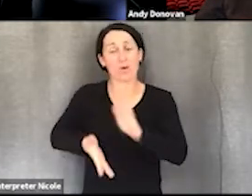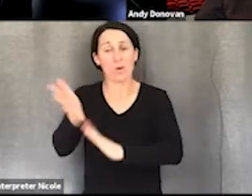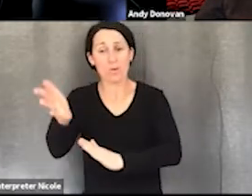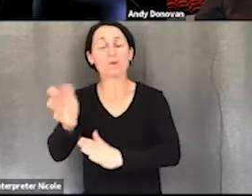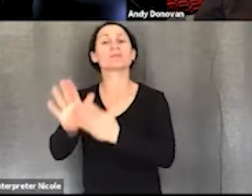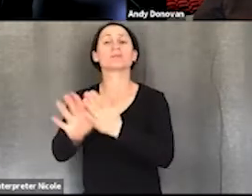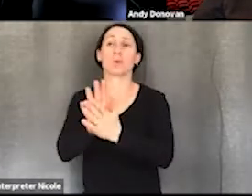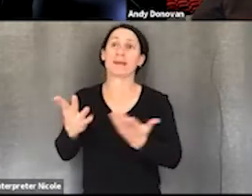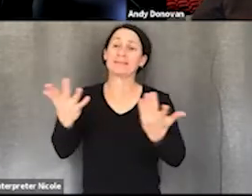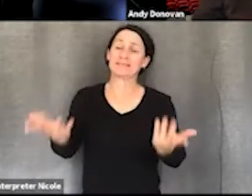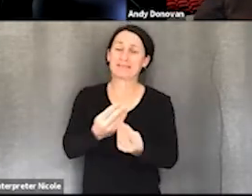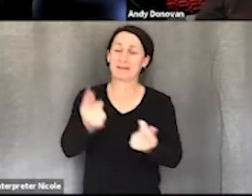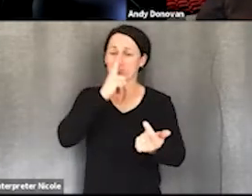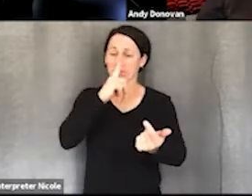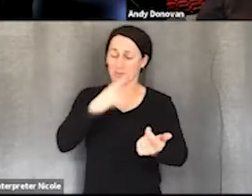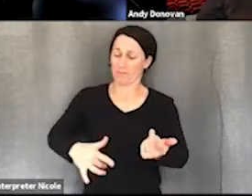feeling a bit affected by that as well.